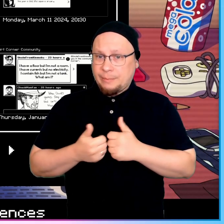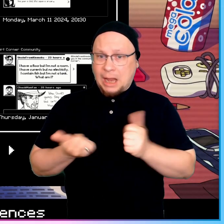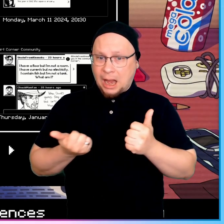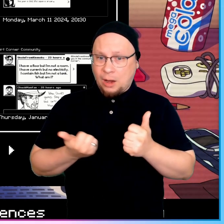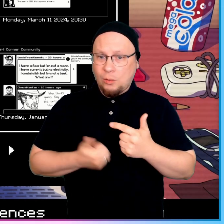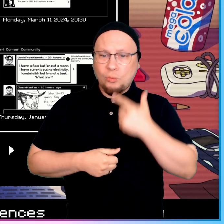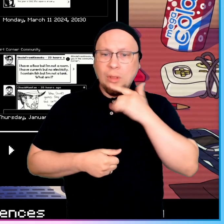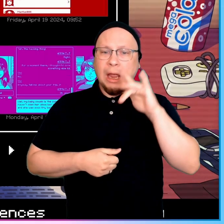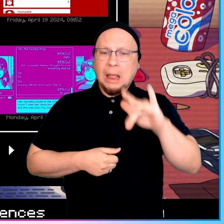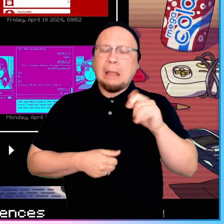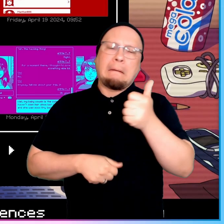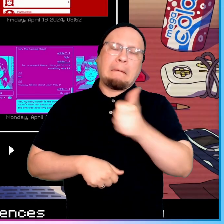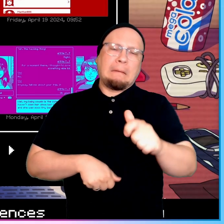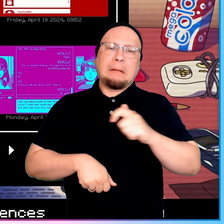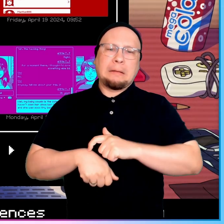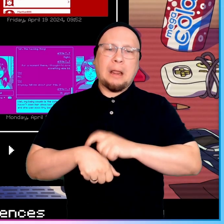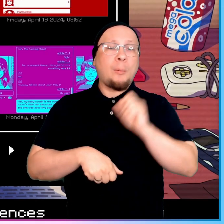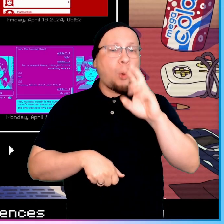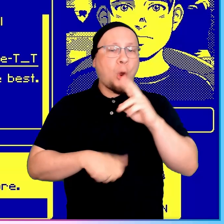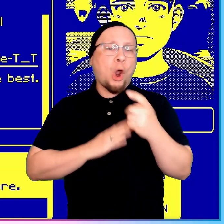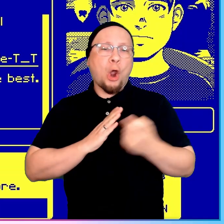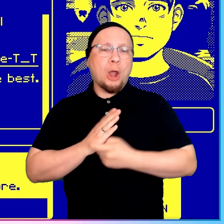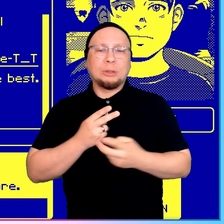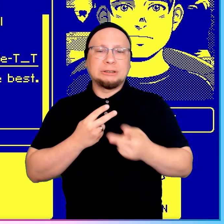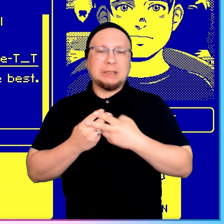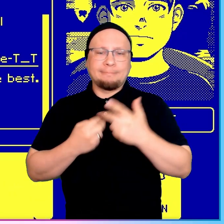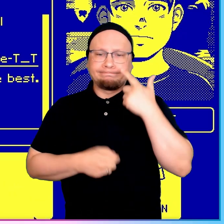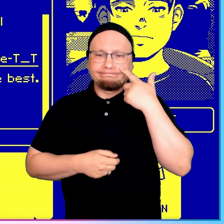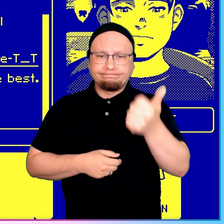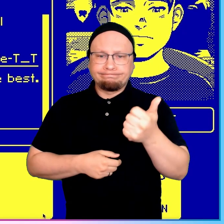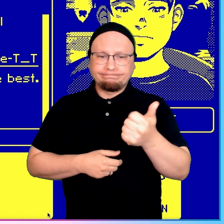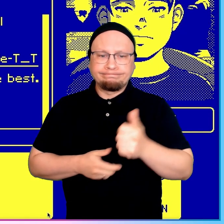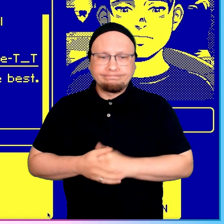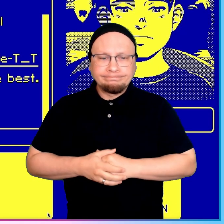or use the auto-save feature, though there are some additional features too.